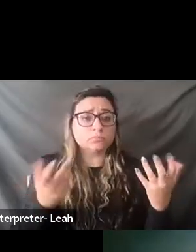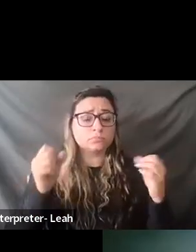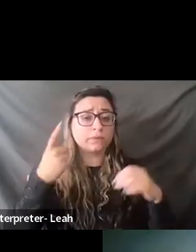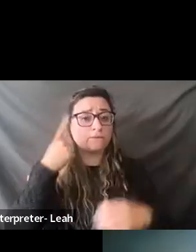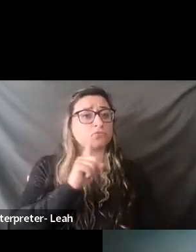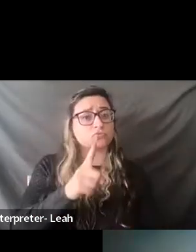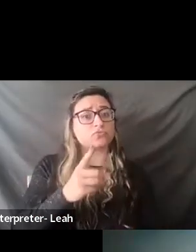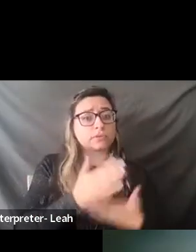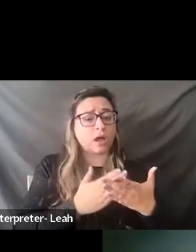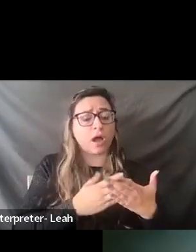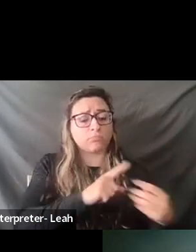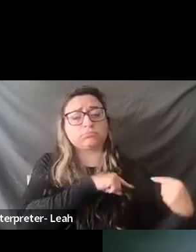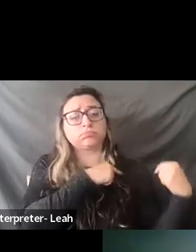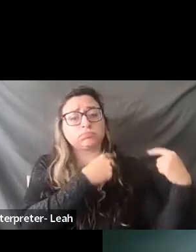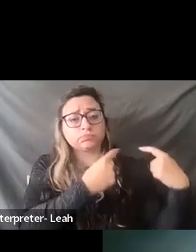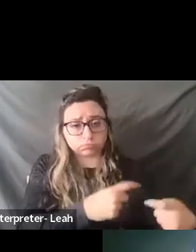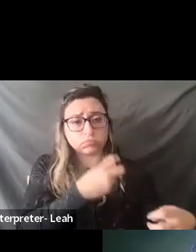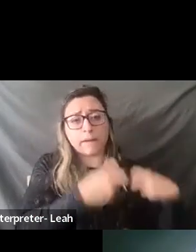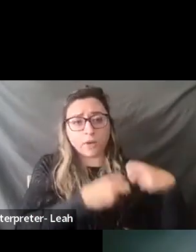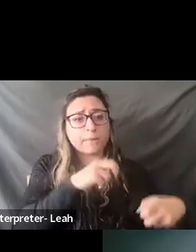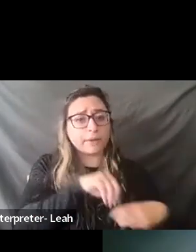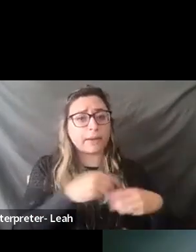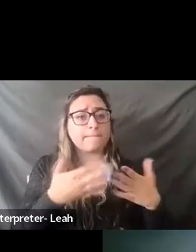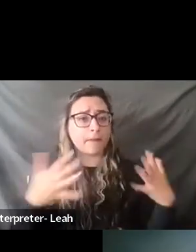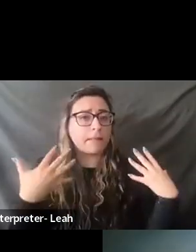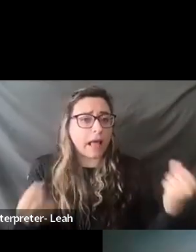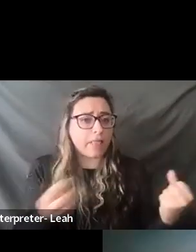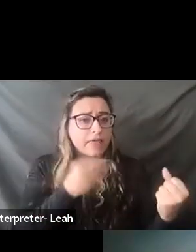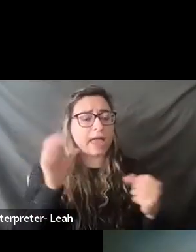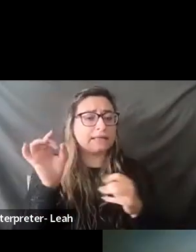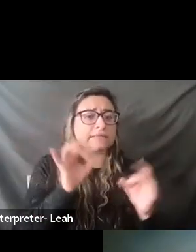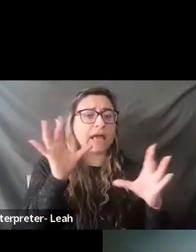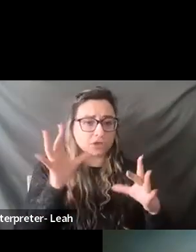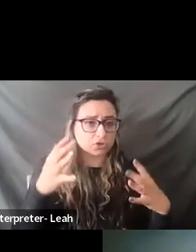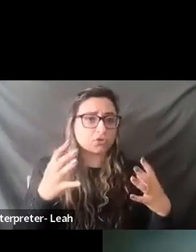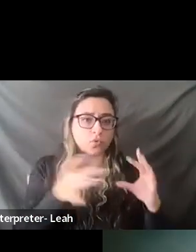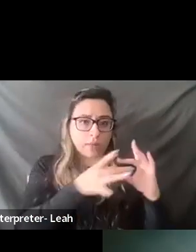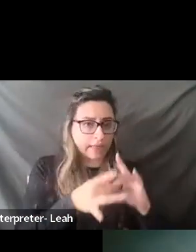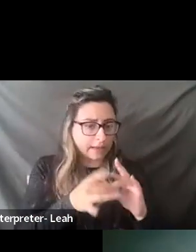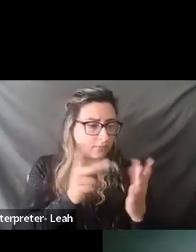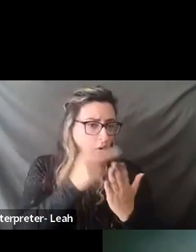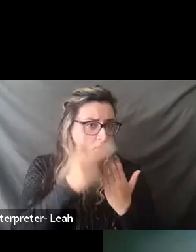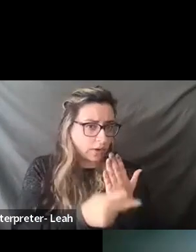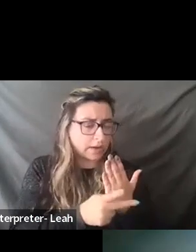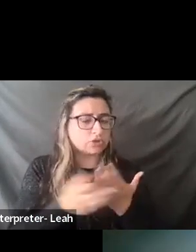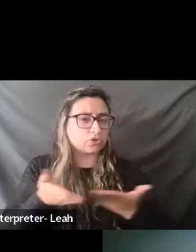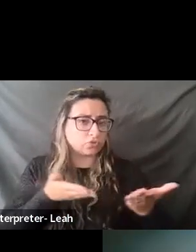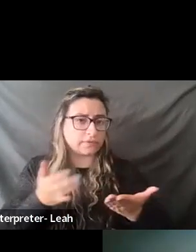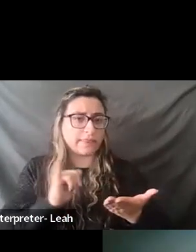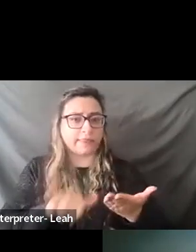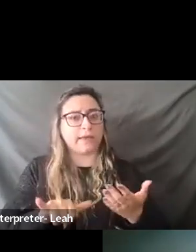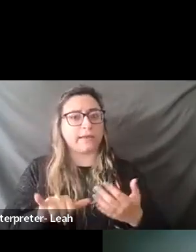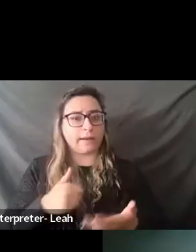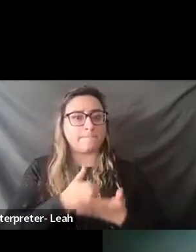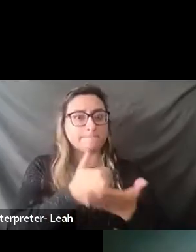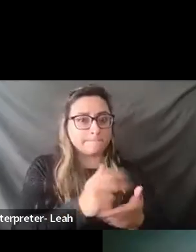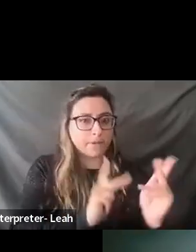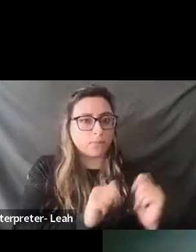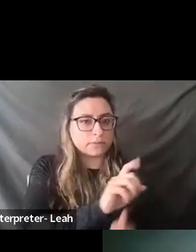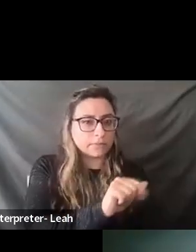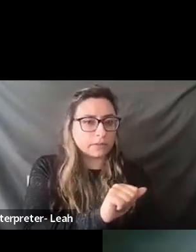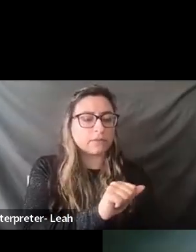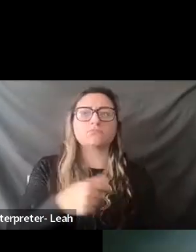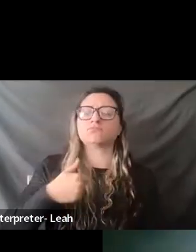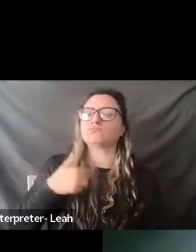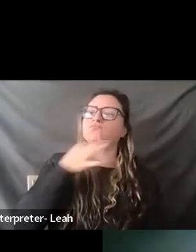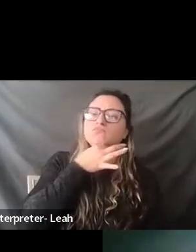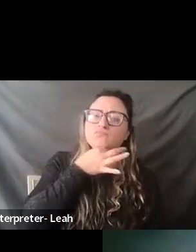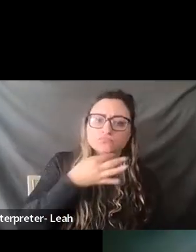You know, we have talked about the barriers around communication, around transportation, mistrust, and misinformation.